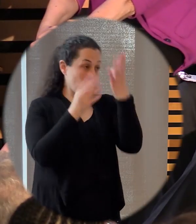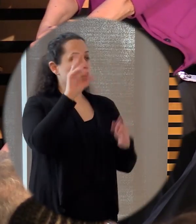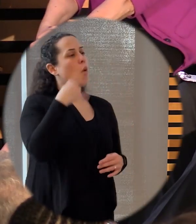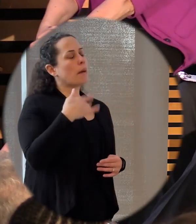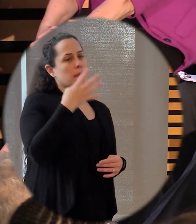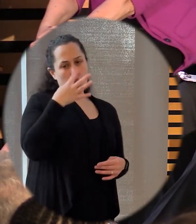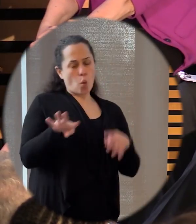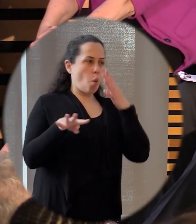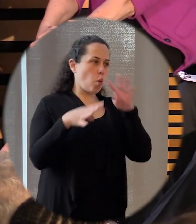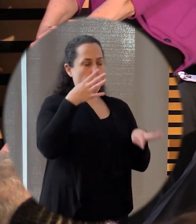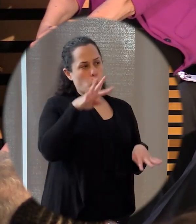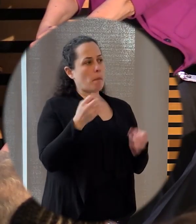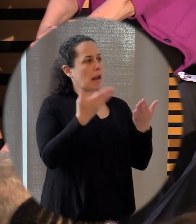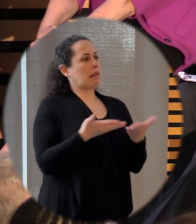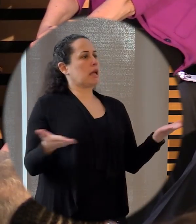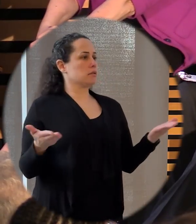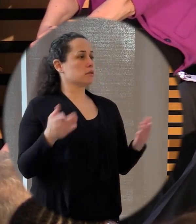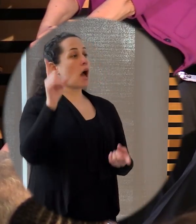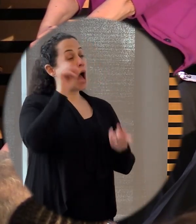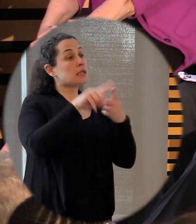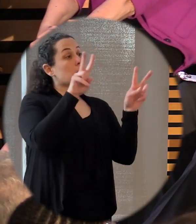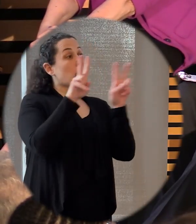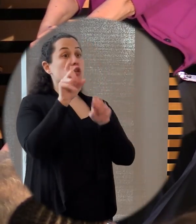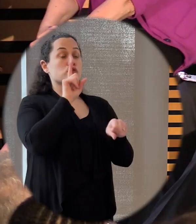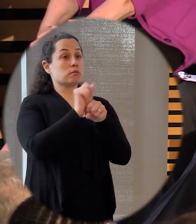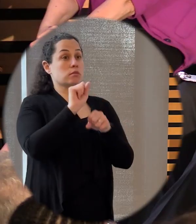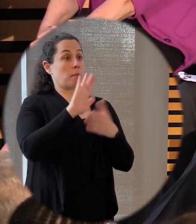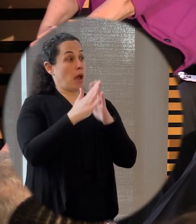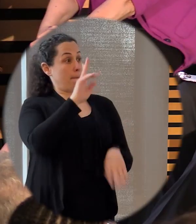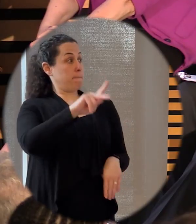We just passively ignore it. We don't think about it. To your point, until it became personal to an